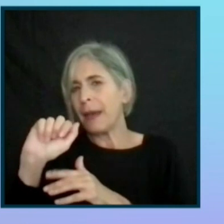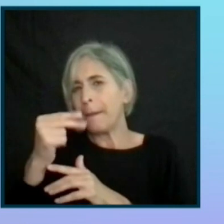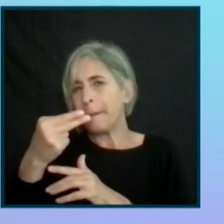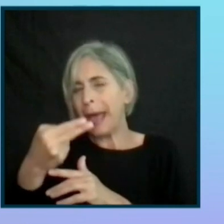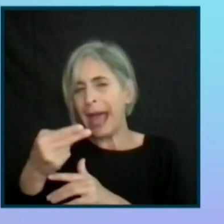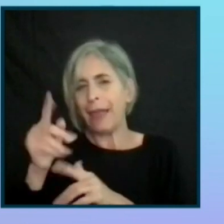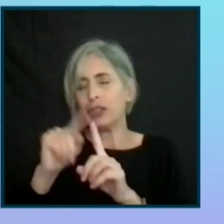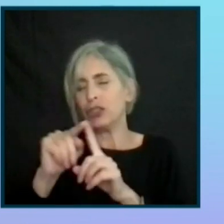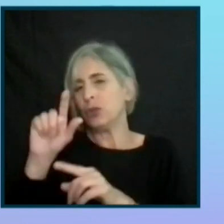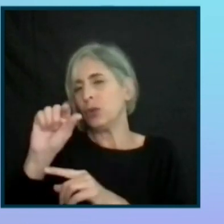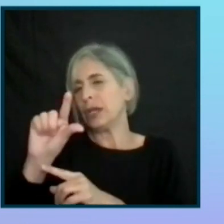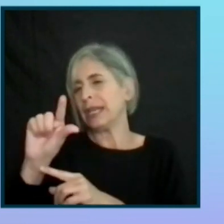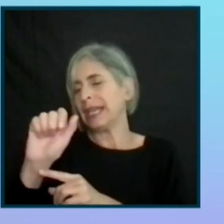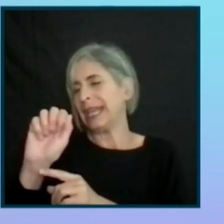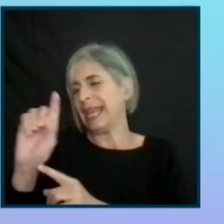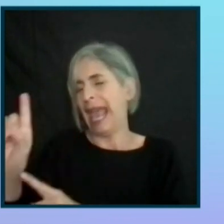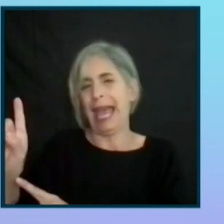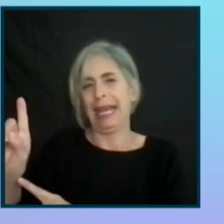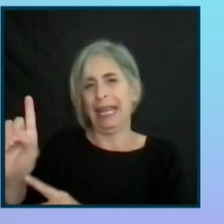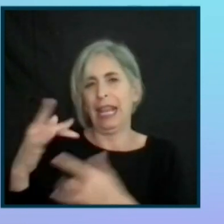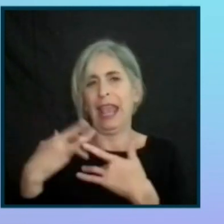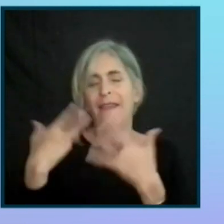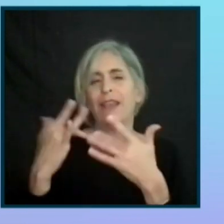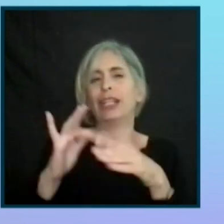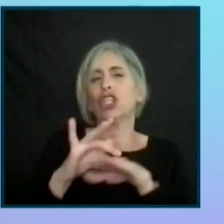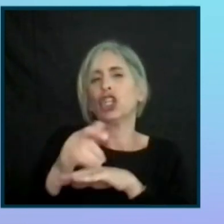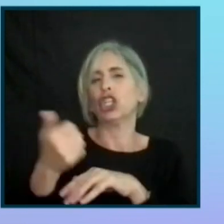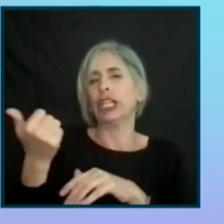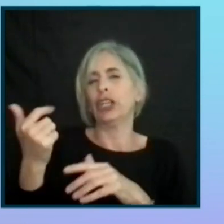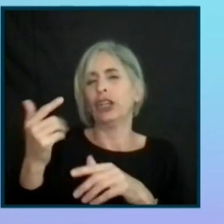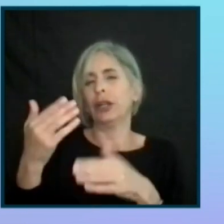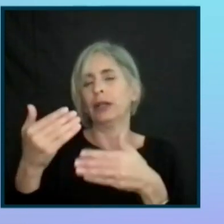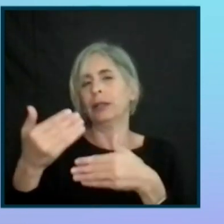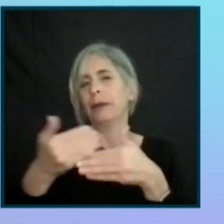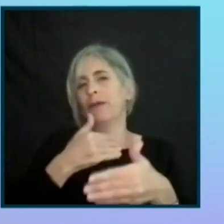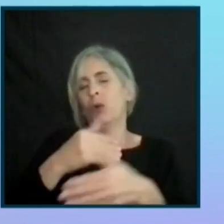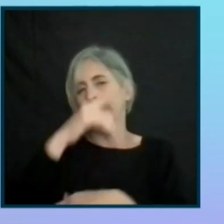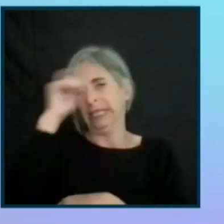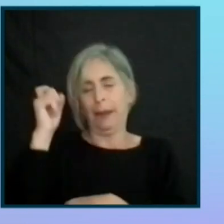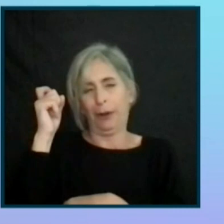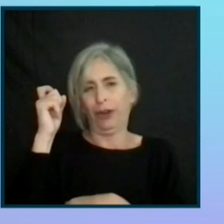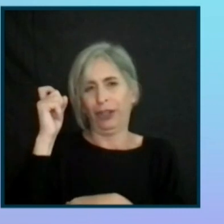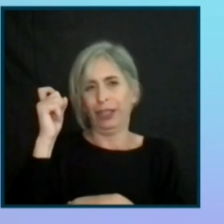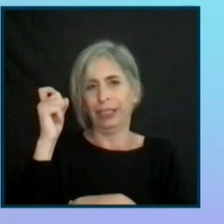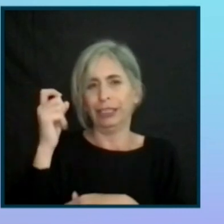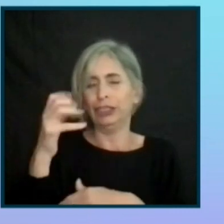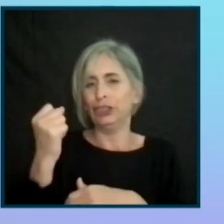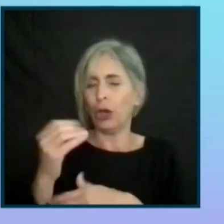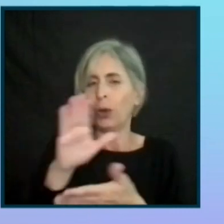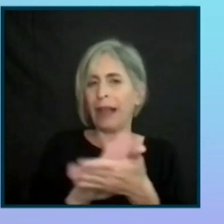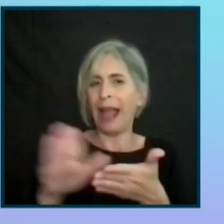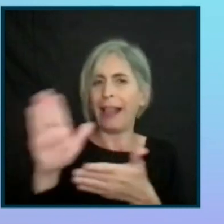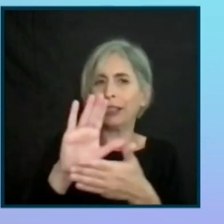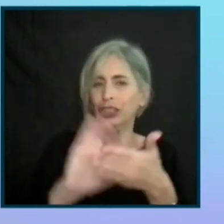and he does the event a few months earlier when it makes sense for the calendar,